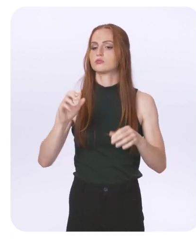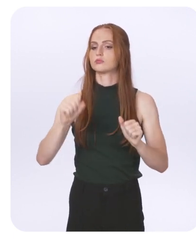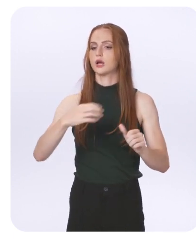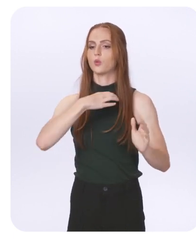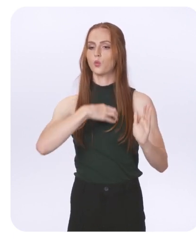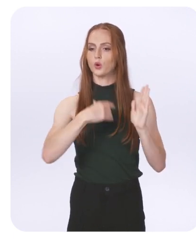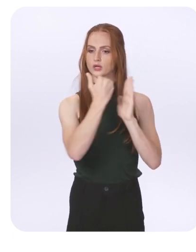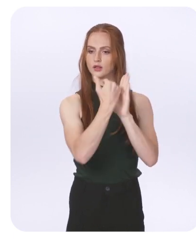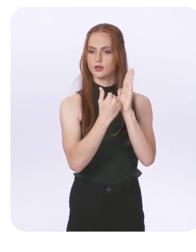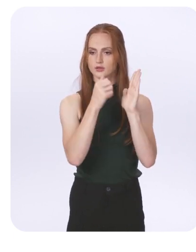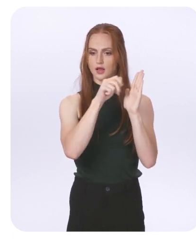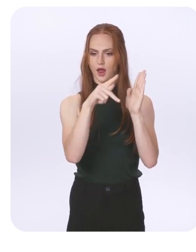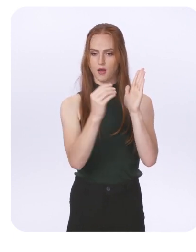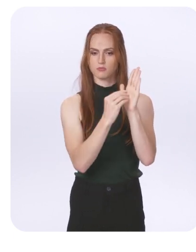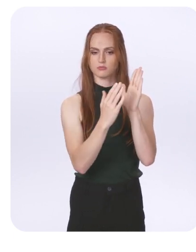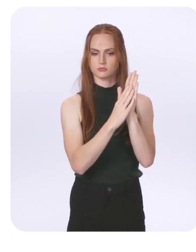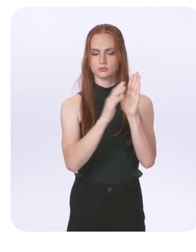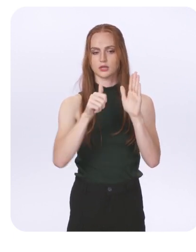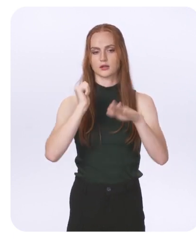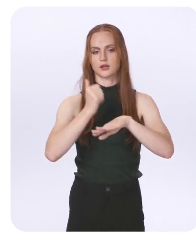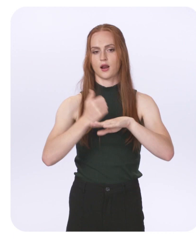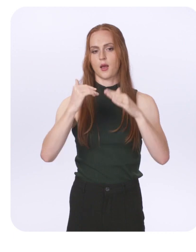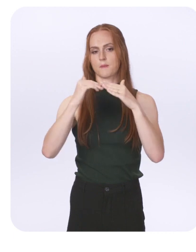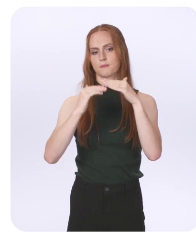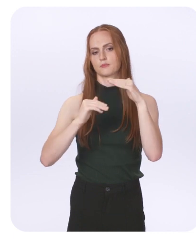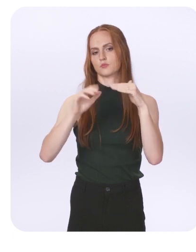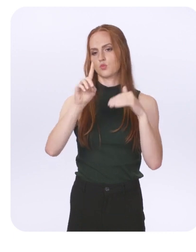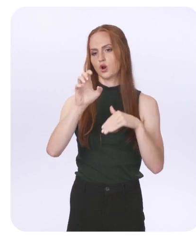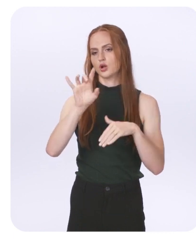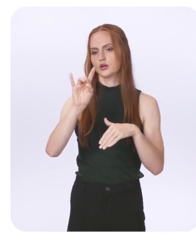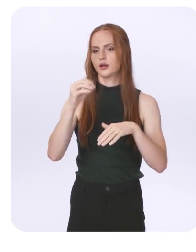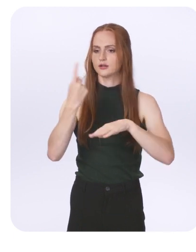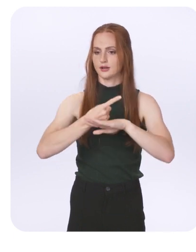Then, when you get closer to launch, convert that listing to a preorder page.